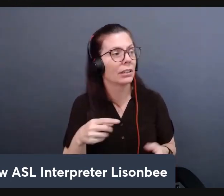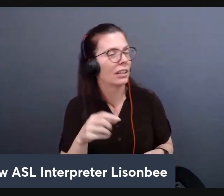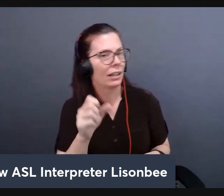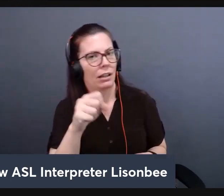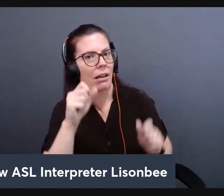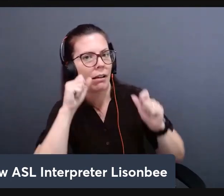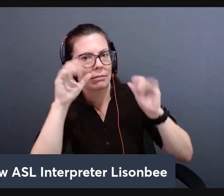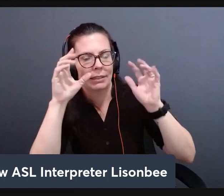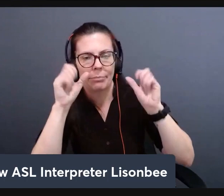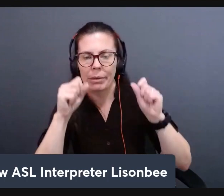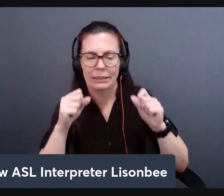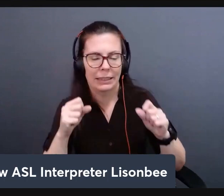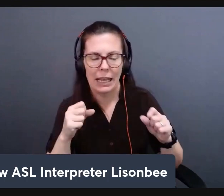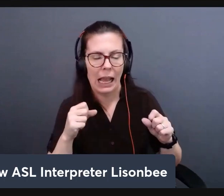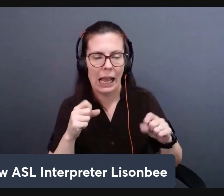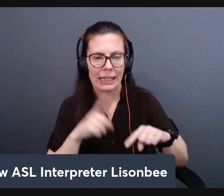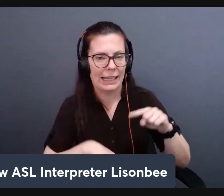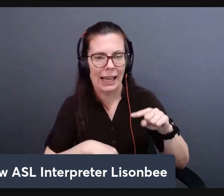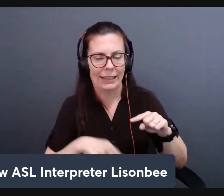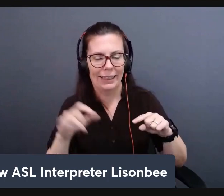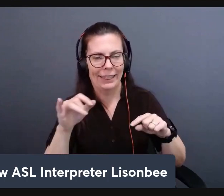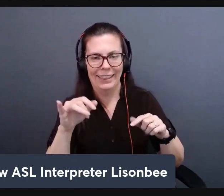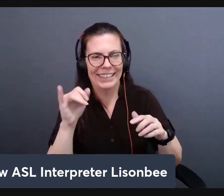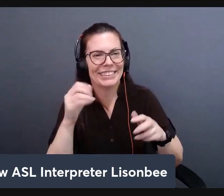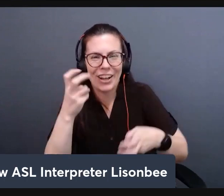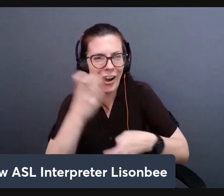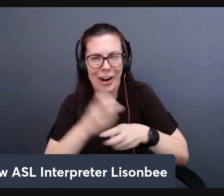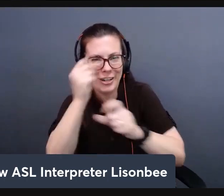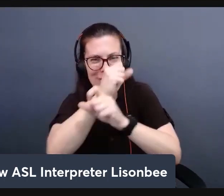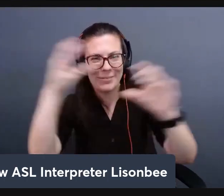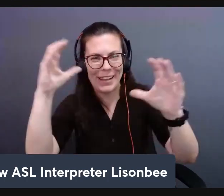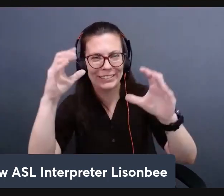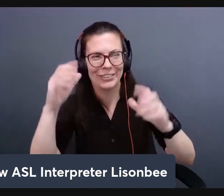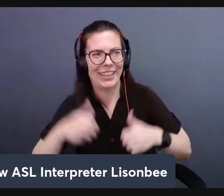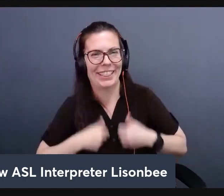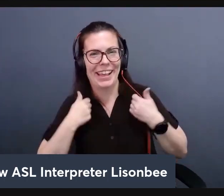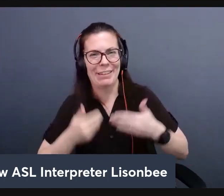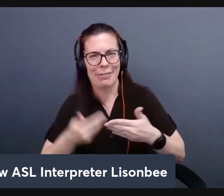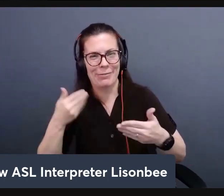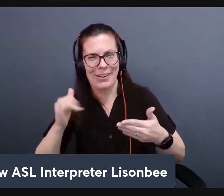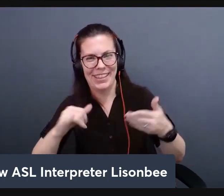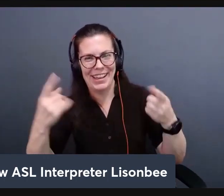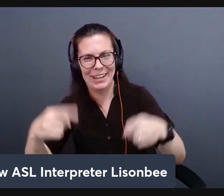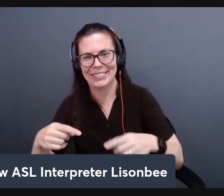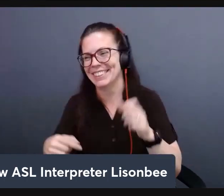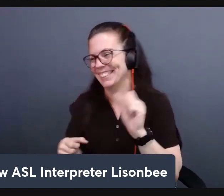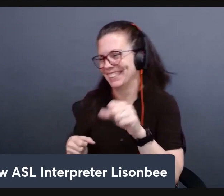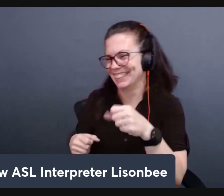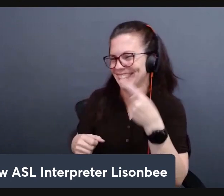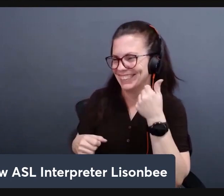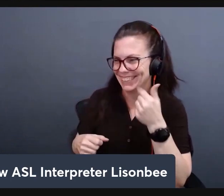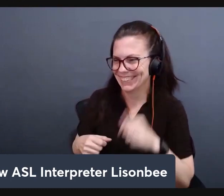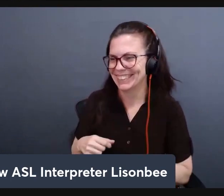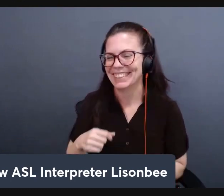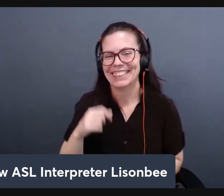I can't, yeah, it's hard to imagine life before that for sure. (both laugh)